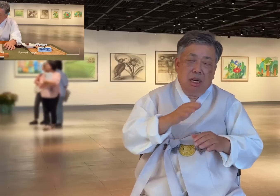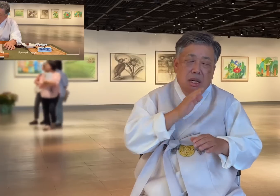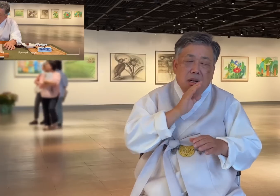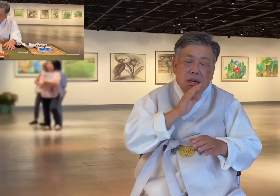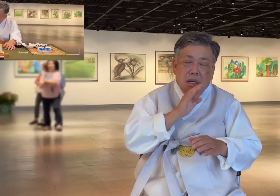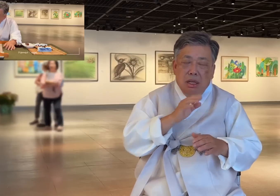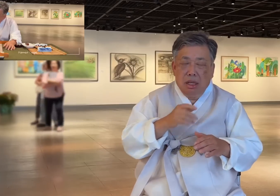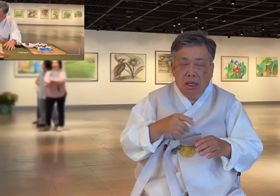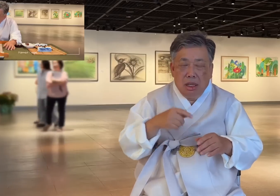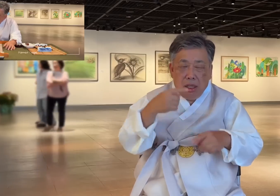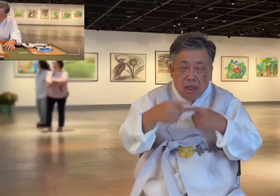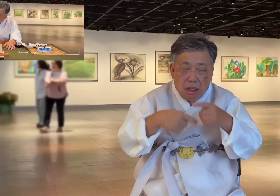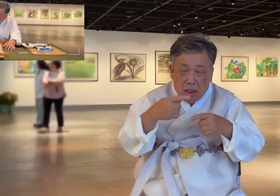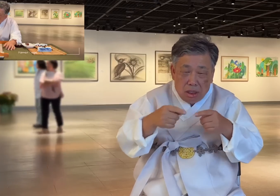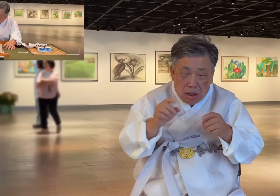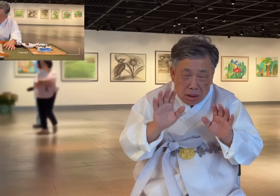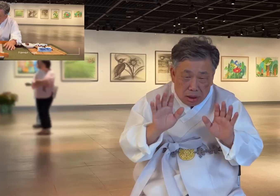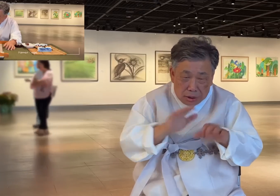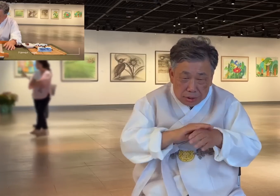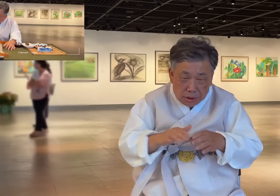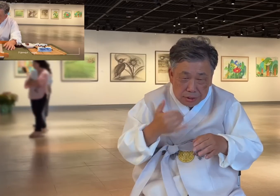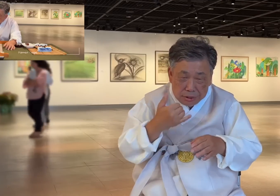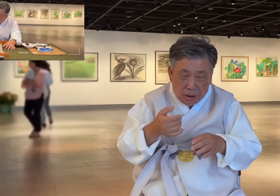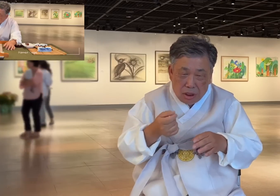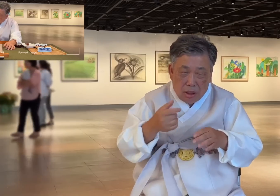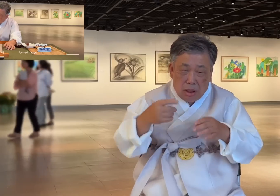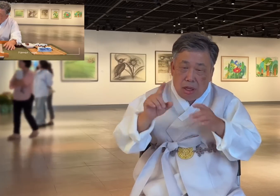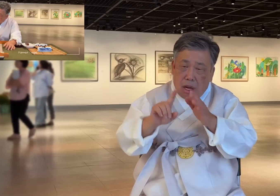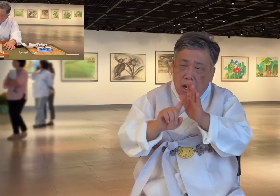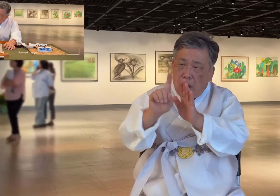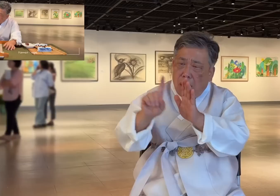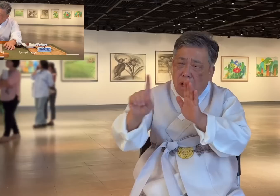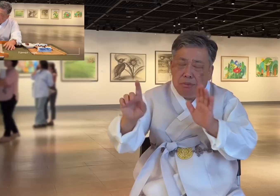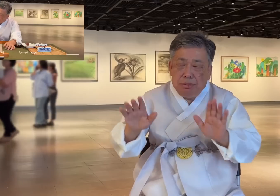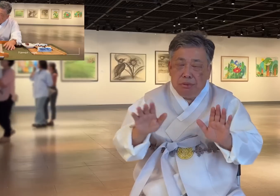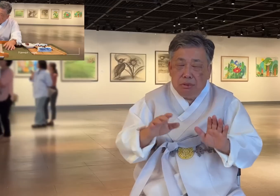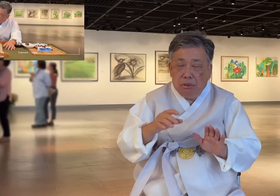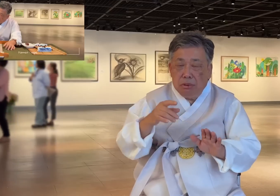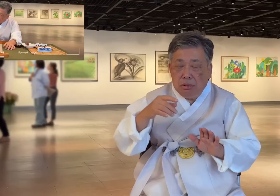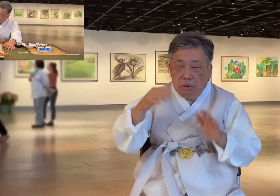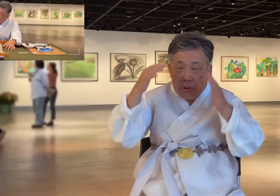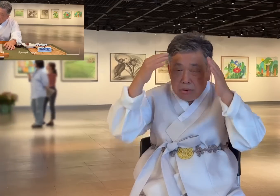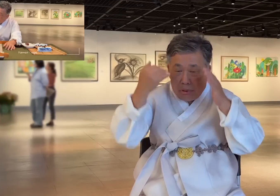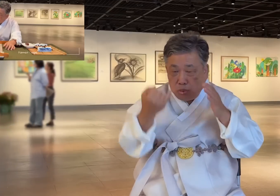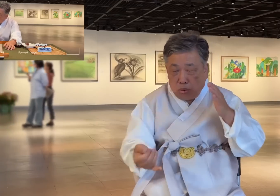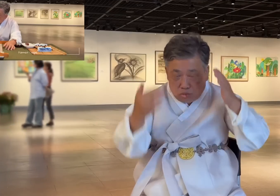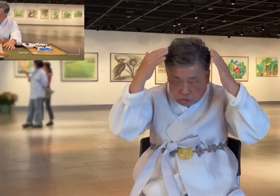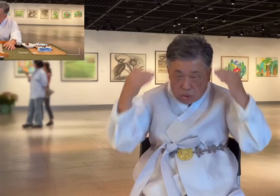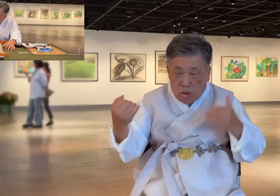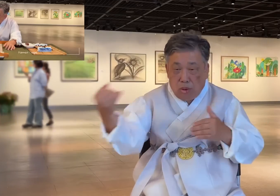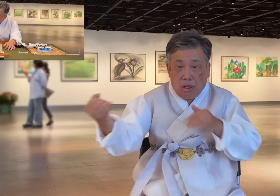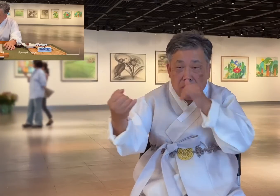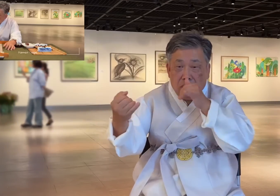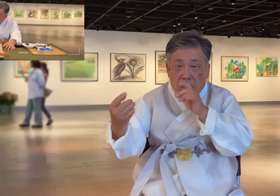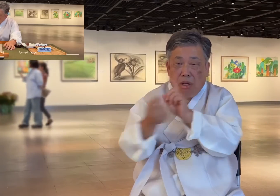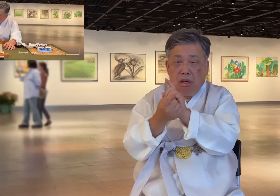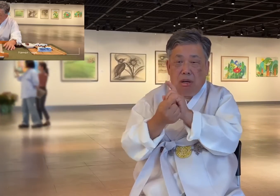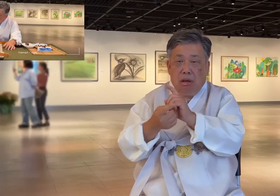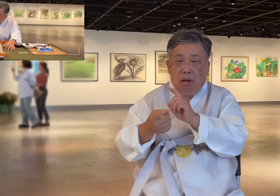I asked him in sign language to see if he was okay, and his pacemaker readings were irregular. There, I met his younger sister, a nun, and